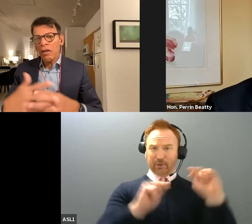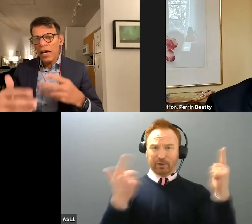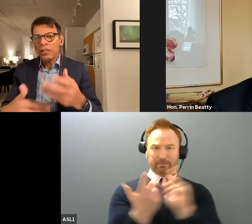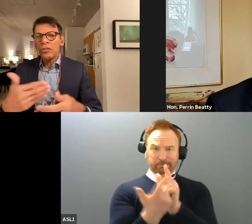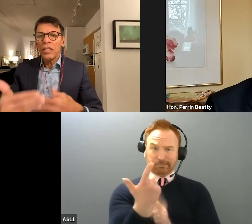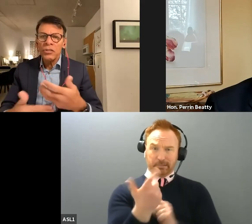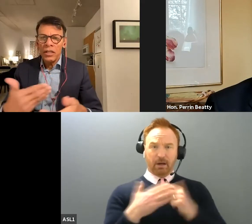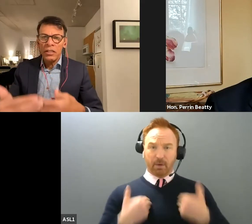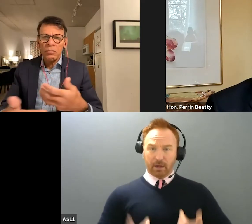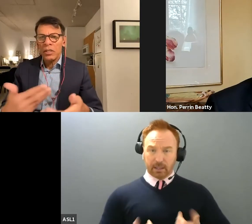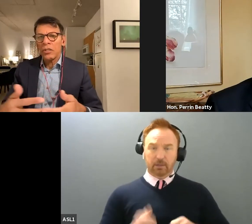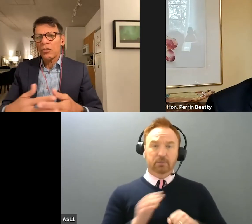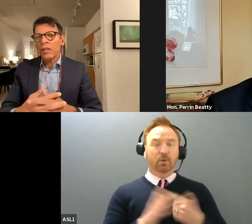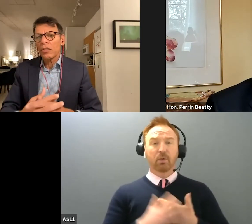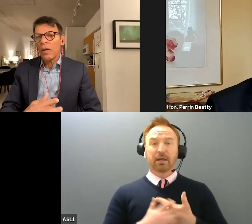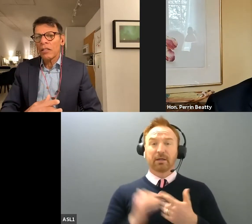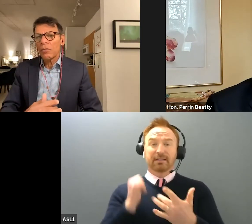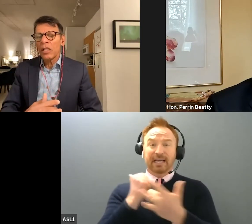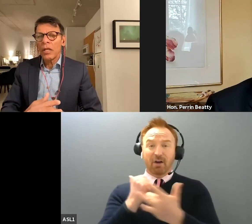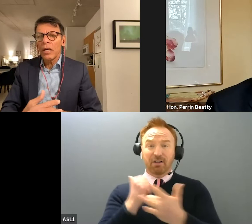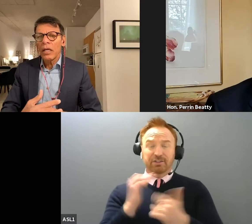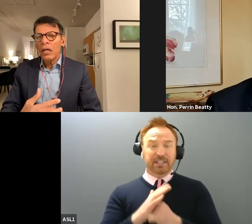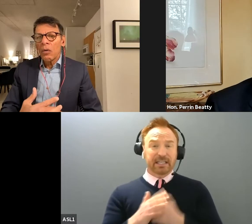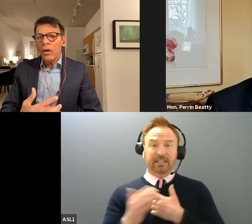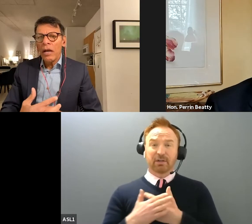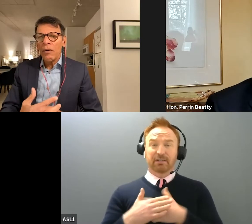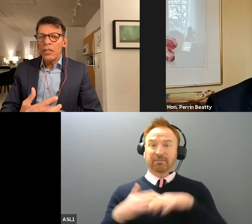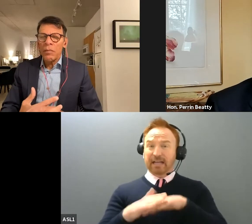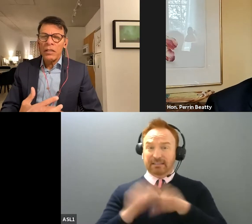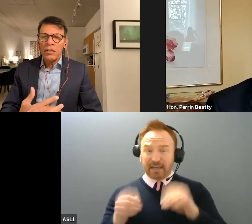have access to the Internet, this is a tremendous value. But equally, we're hearing despite that,